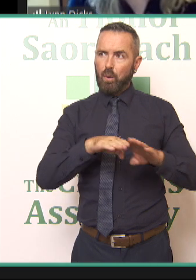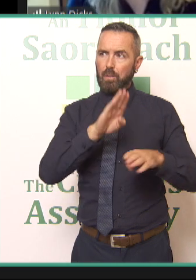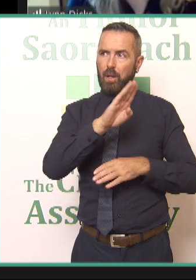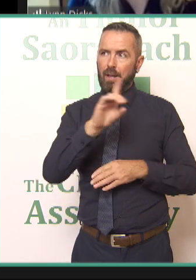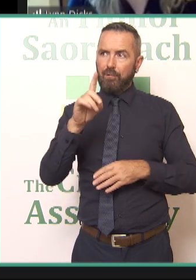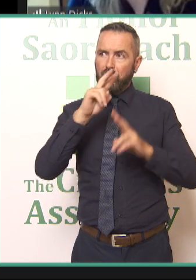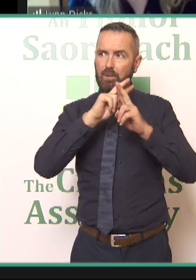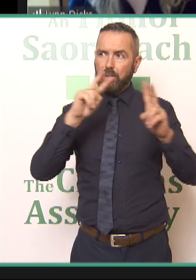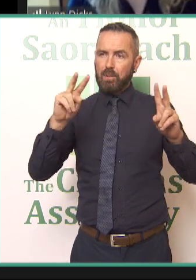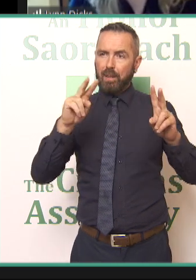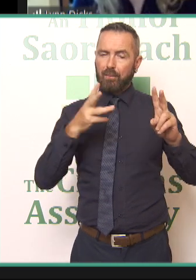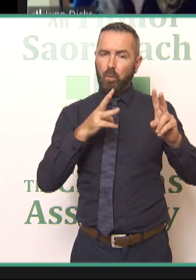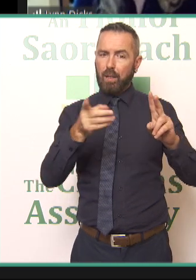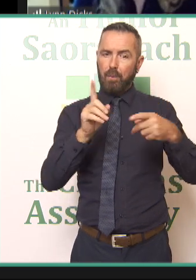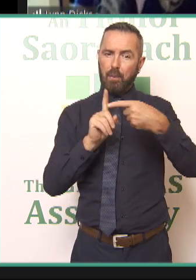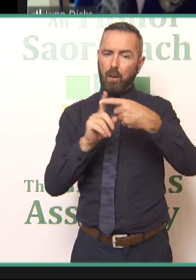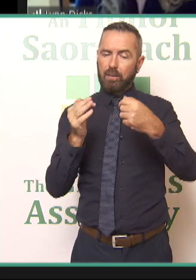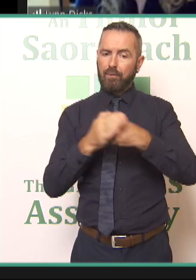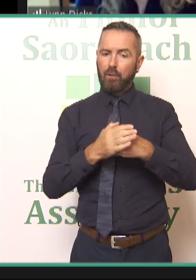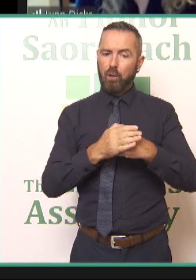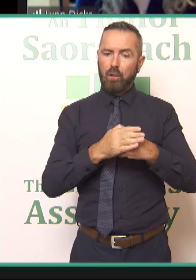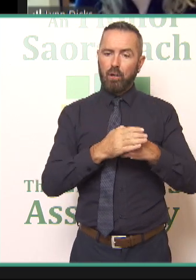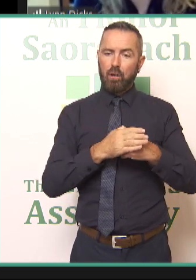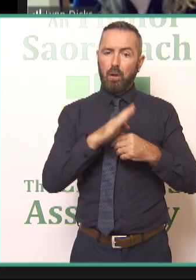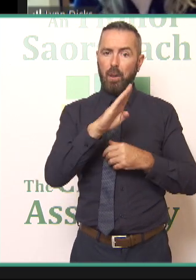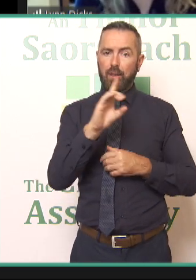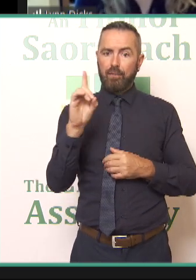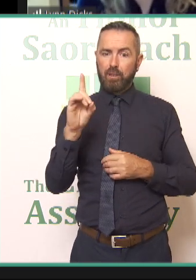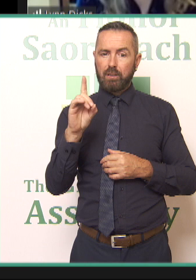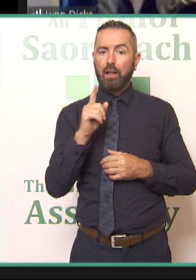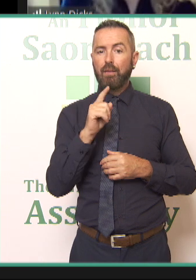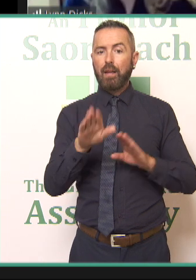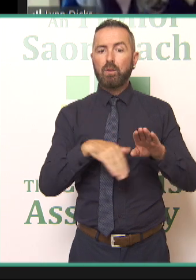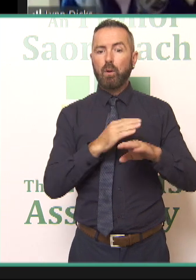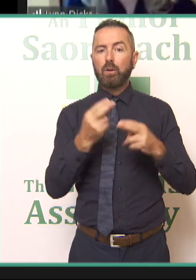perspective and this is where the real trade-off comes between biodiversity and food production